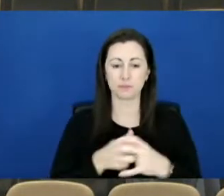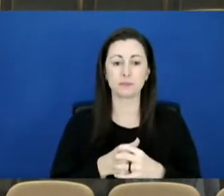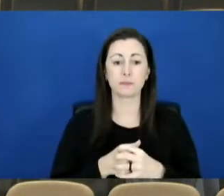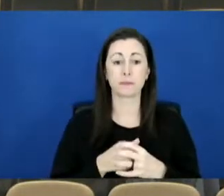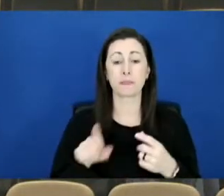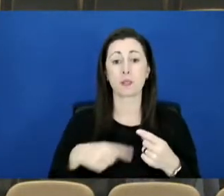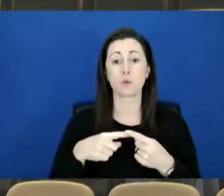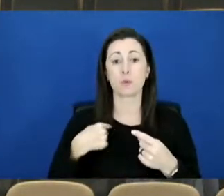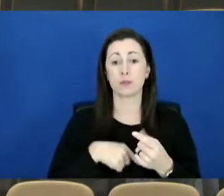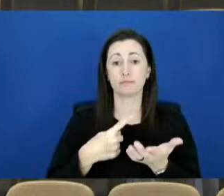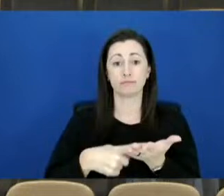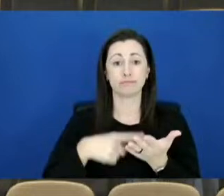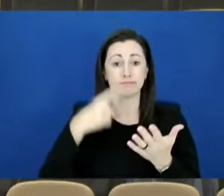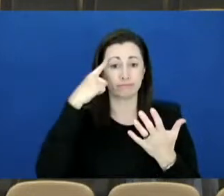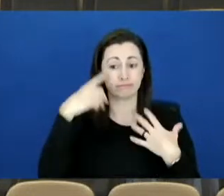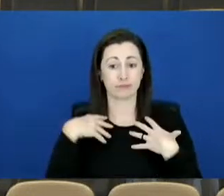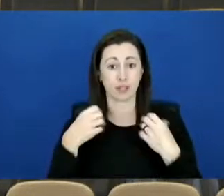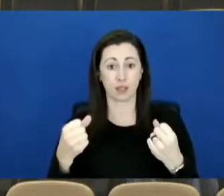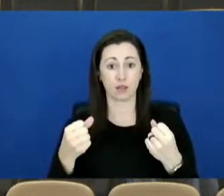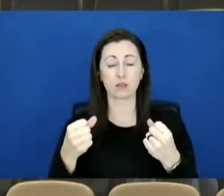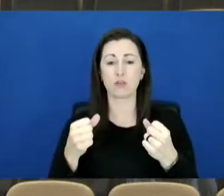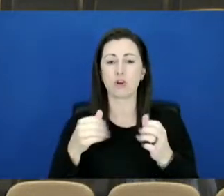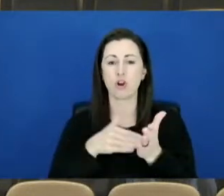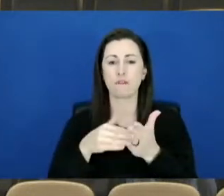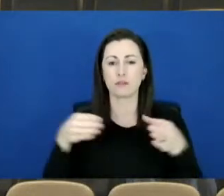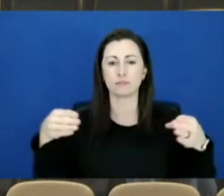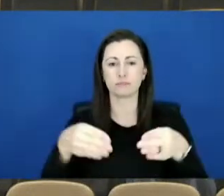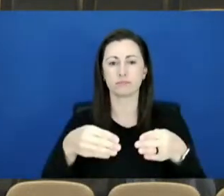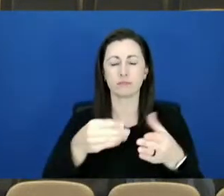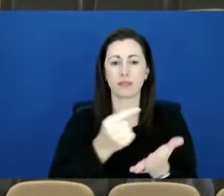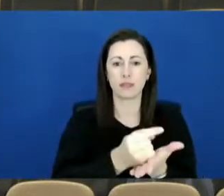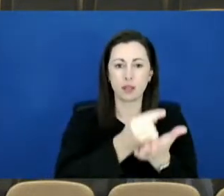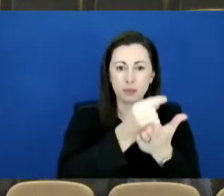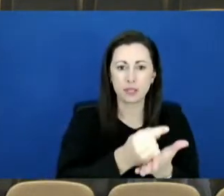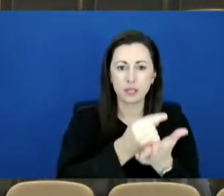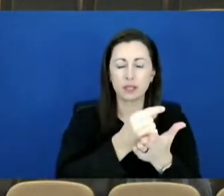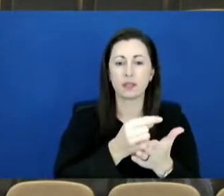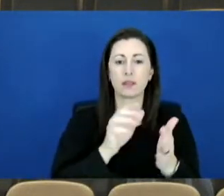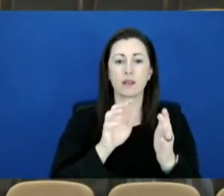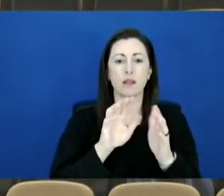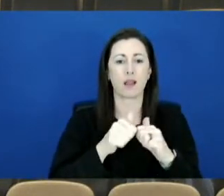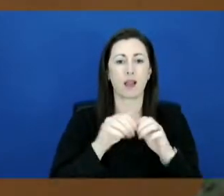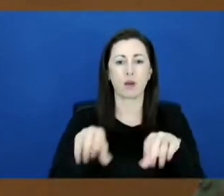IMPORTANCE OF CASE MANAGEMENT.